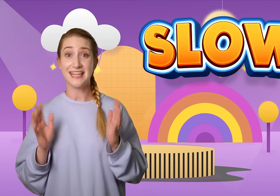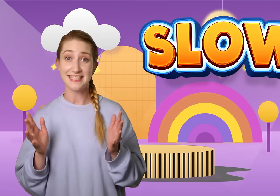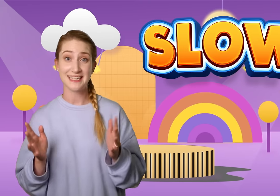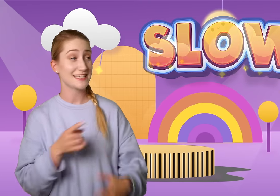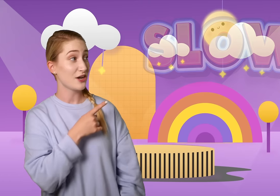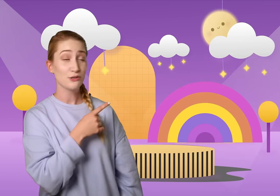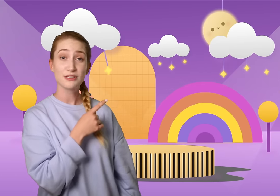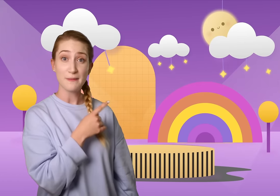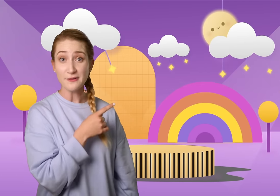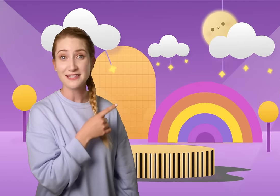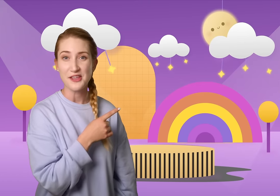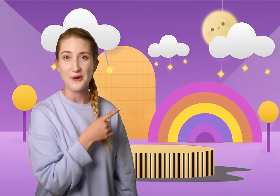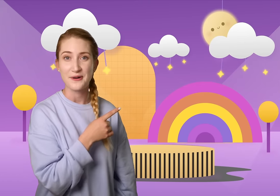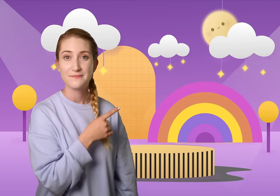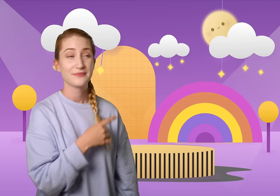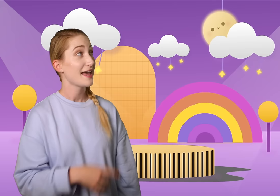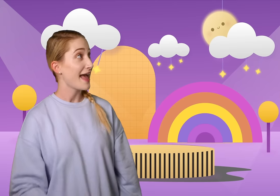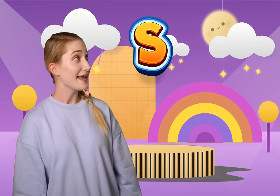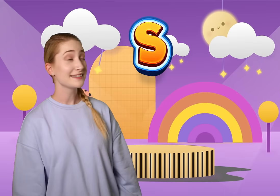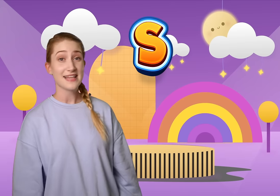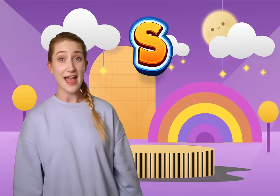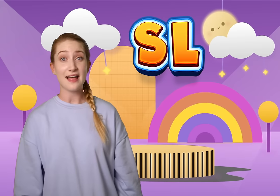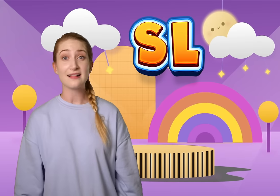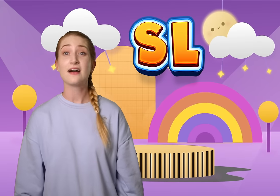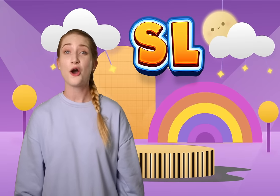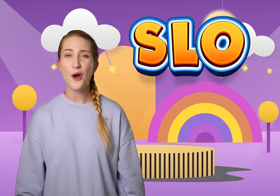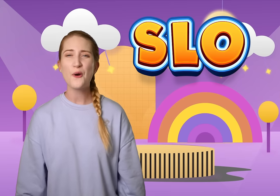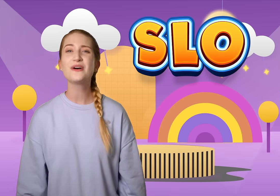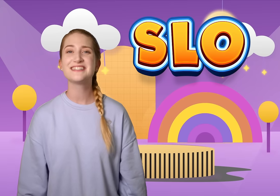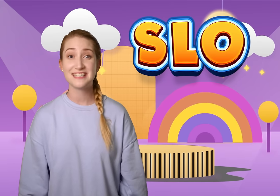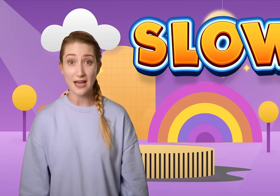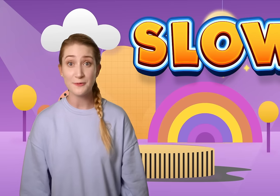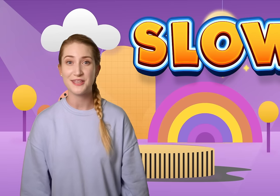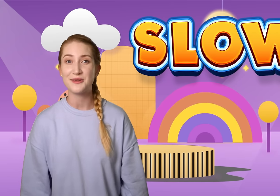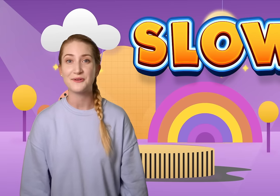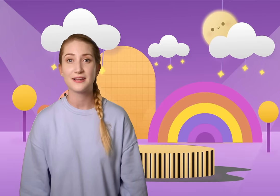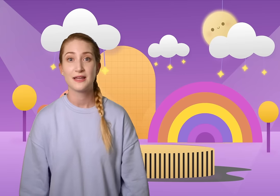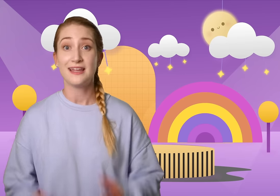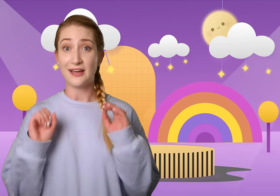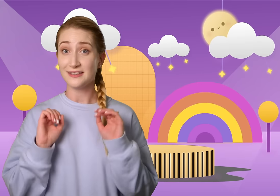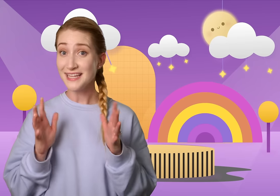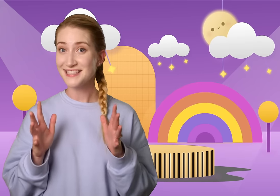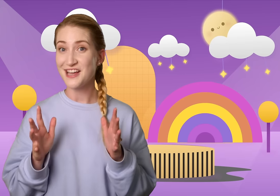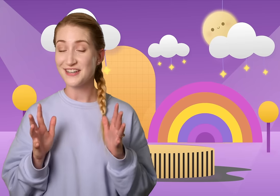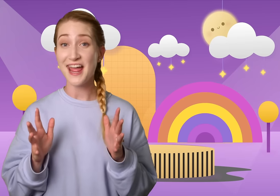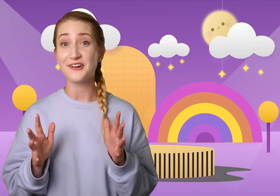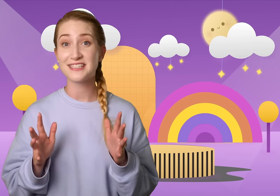This is how you spell slow. S L O W Now let's sound it out.